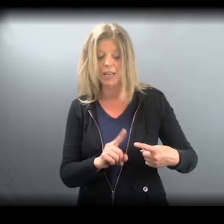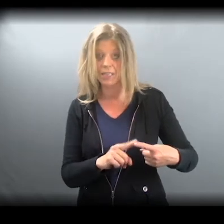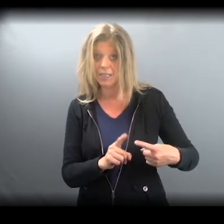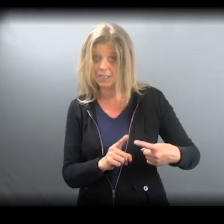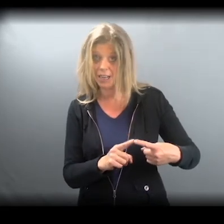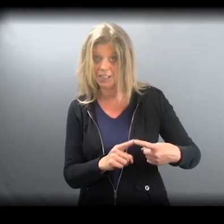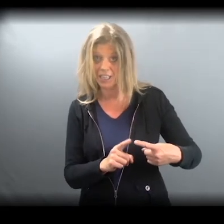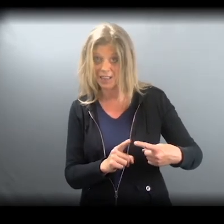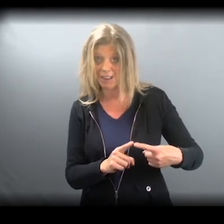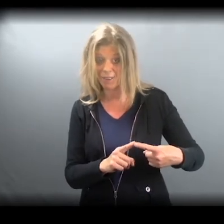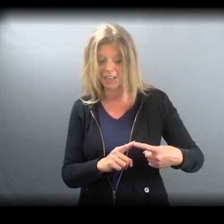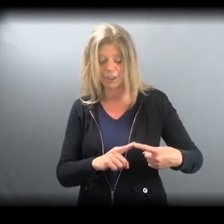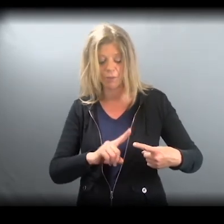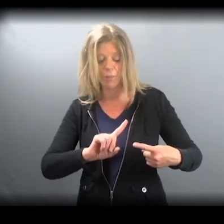And you end touching that finger.